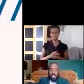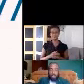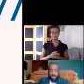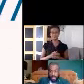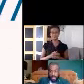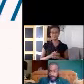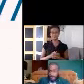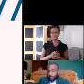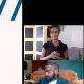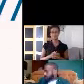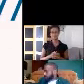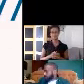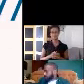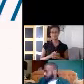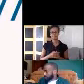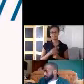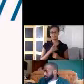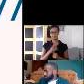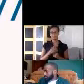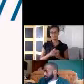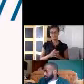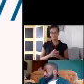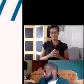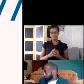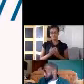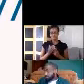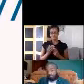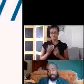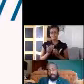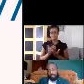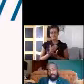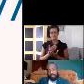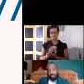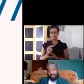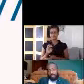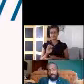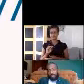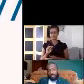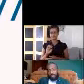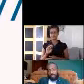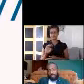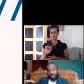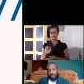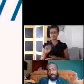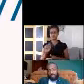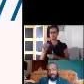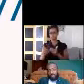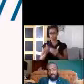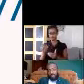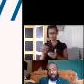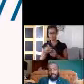process. So with the anti-racist framework, it is not